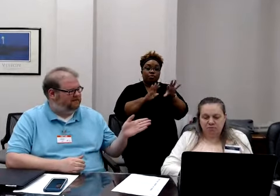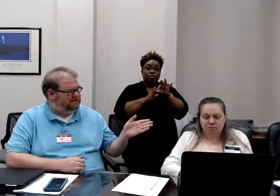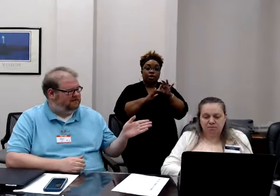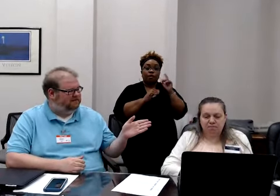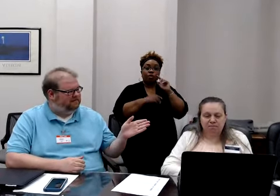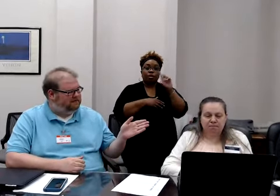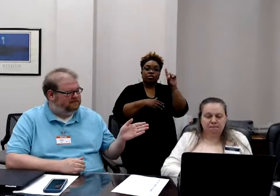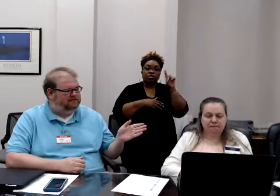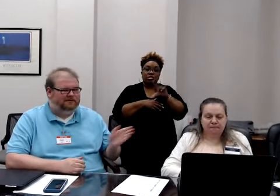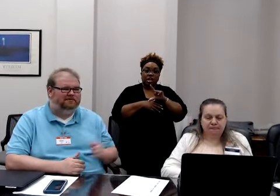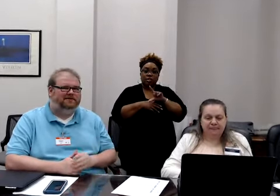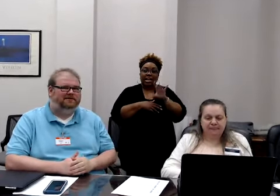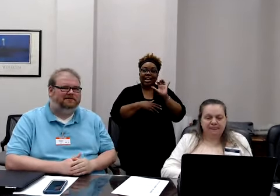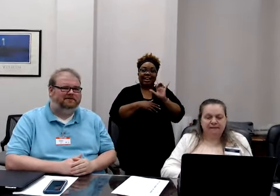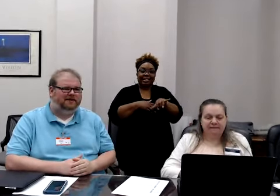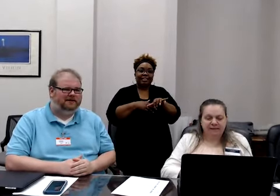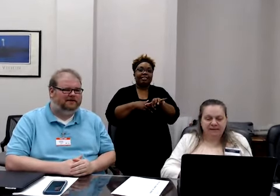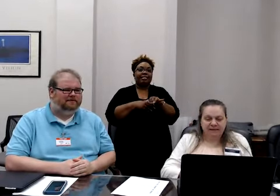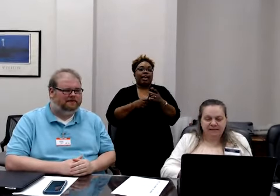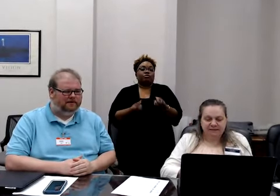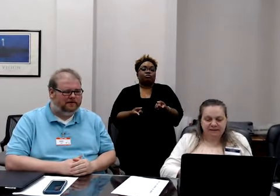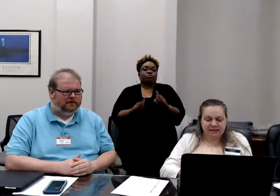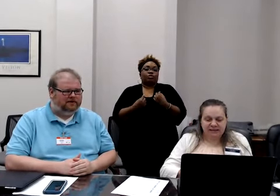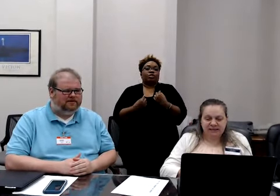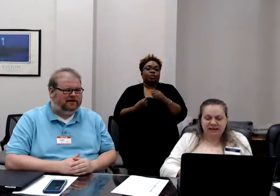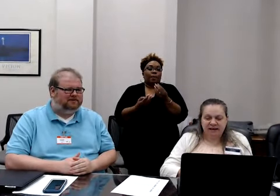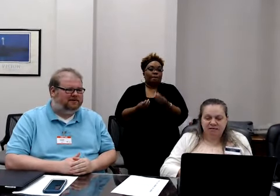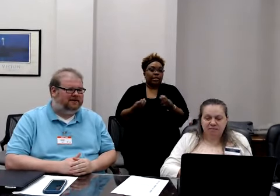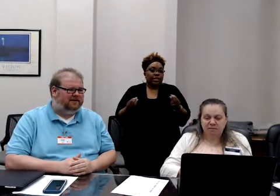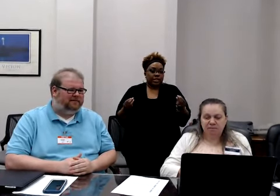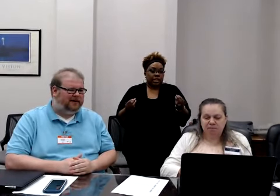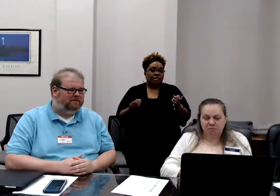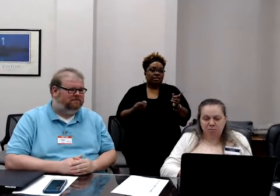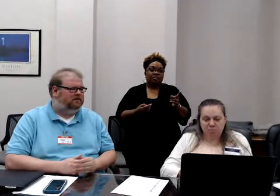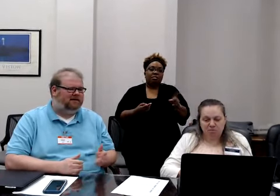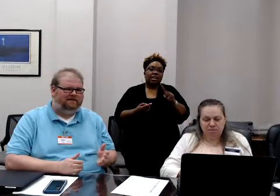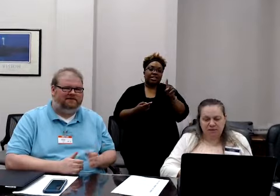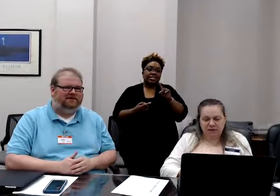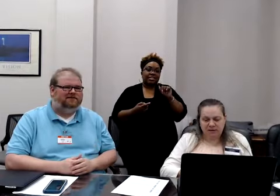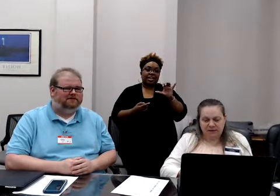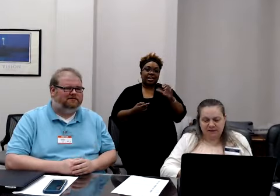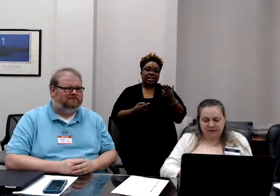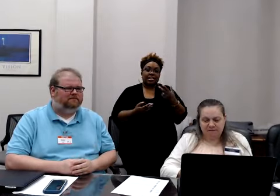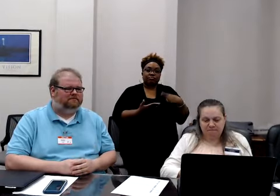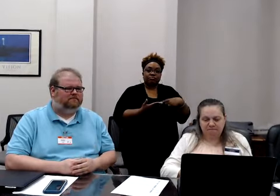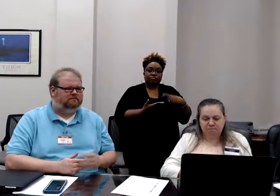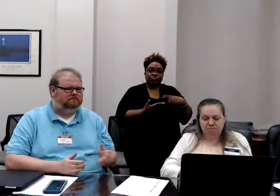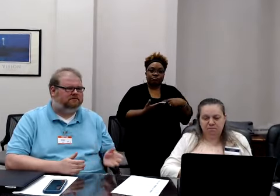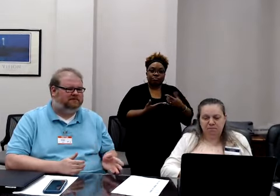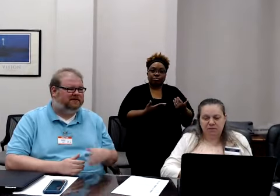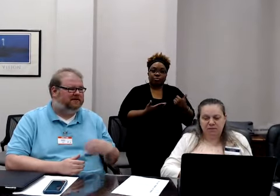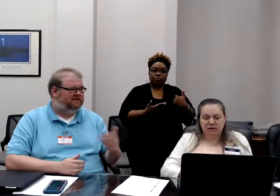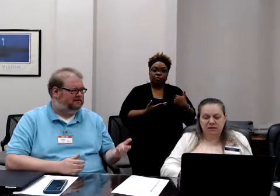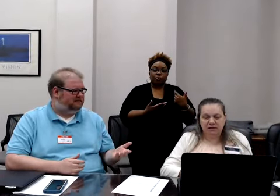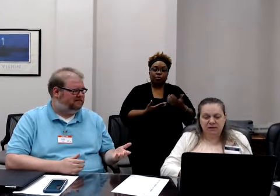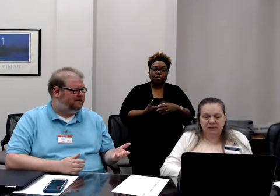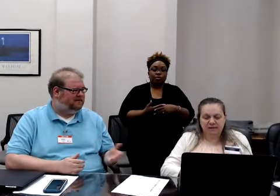those return materials that Zach was talking about on the off chance you spill or the mail